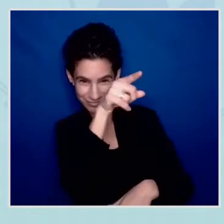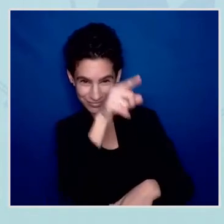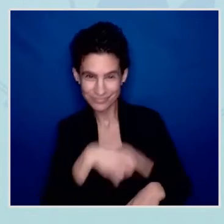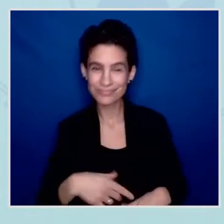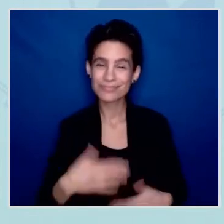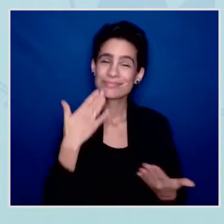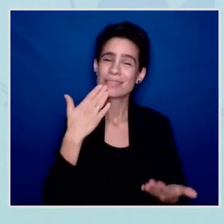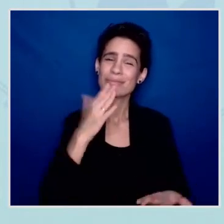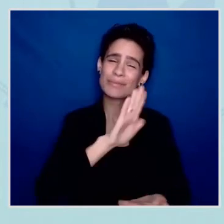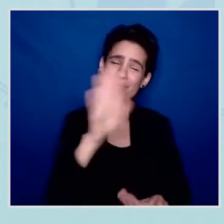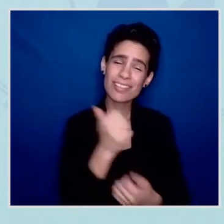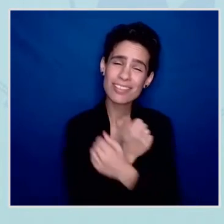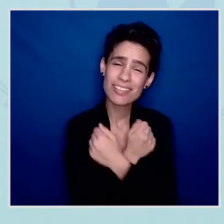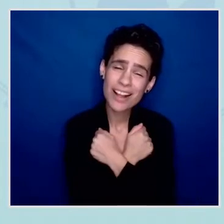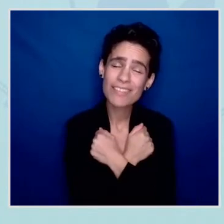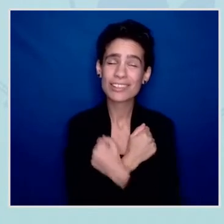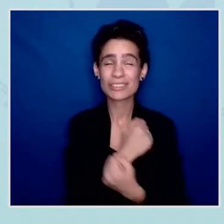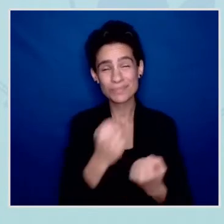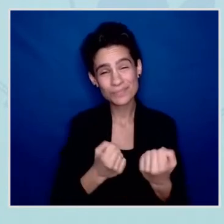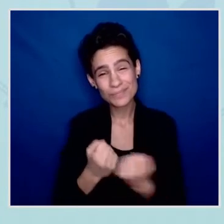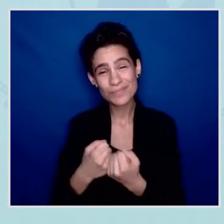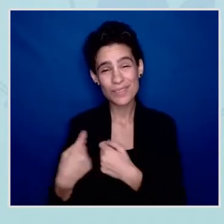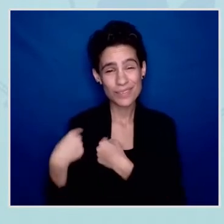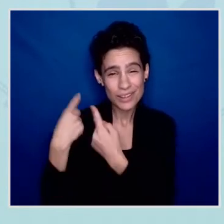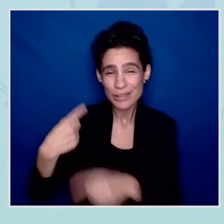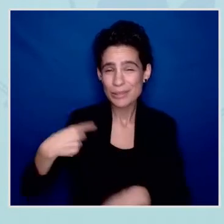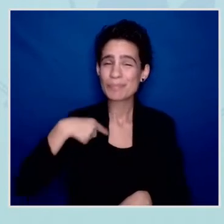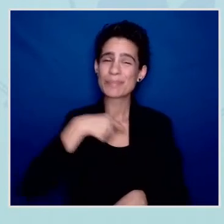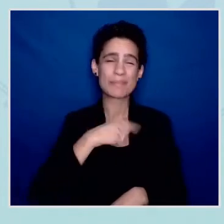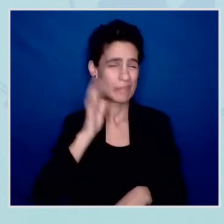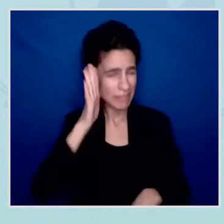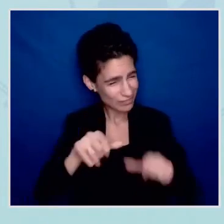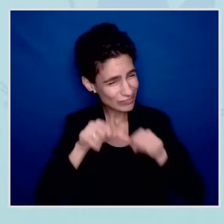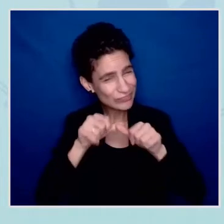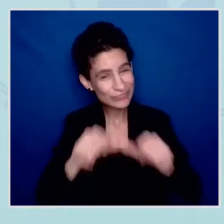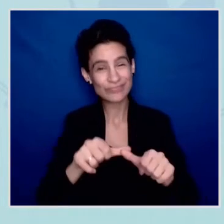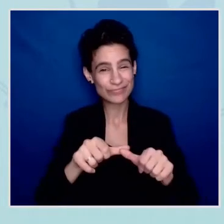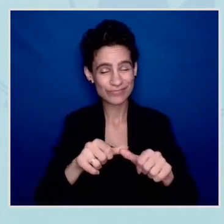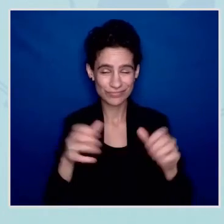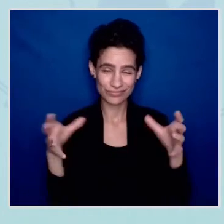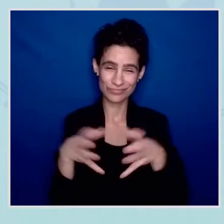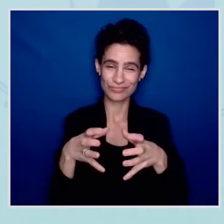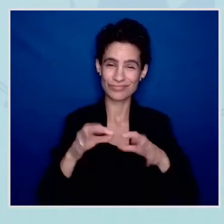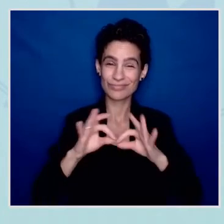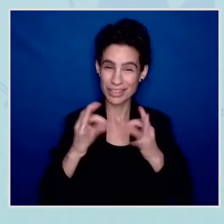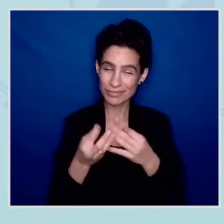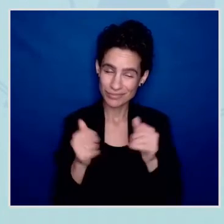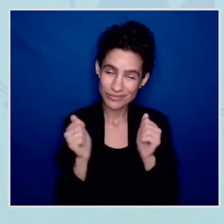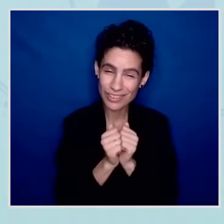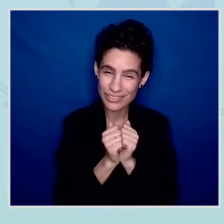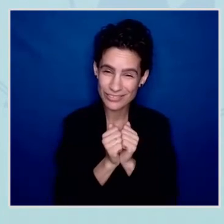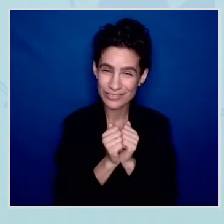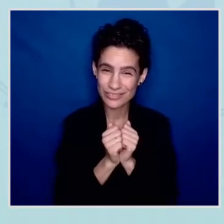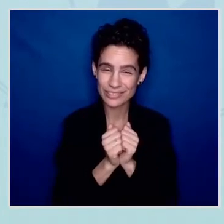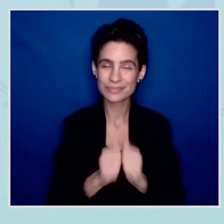BEGIN BY THANKING MY AMAZING FAMILY, MY WONDERFUL HUSBAND,